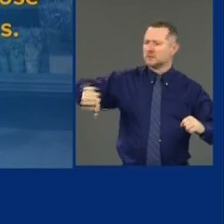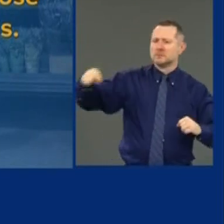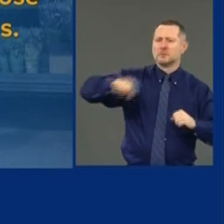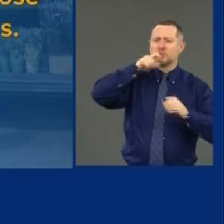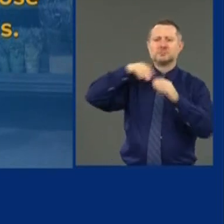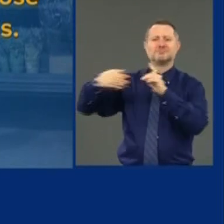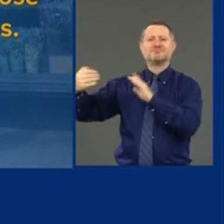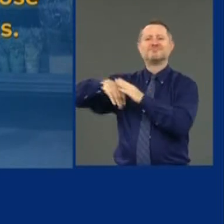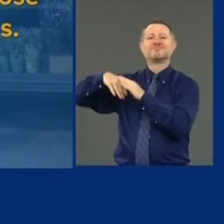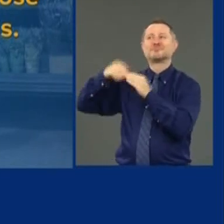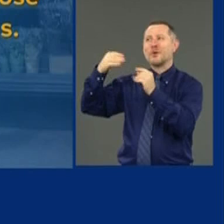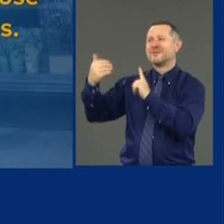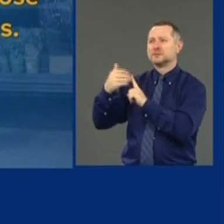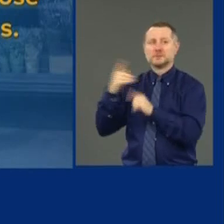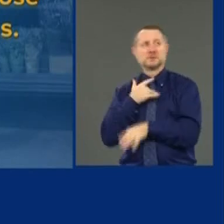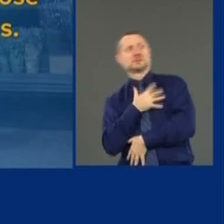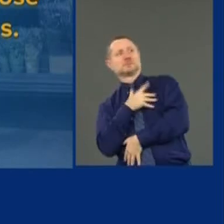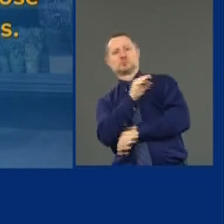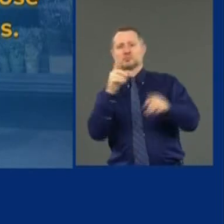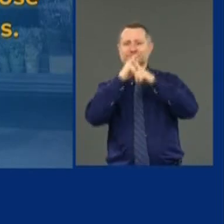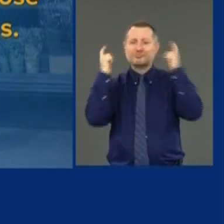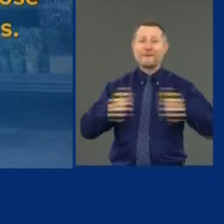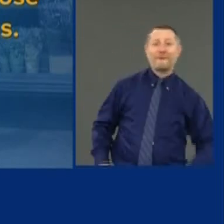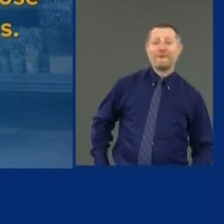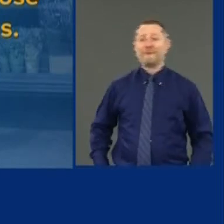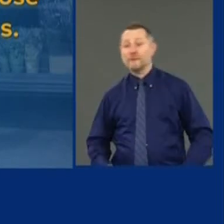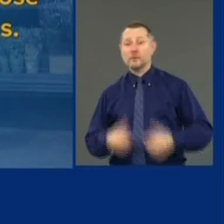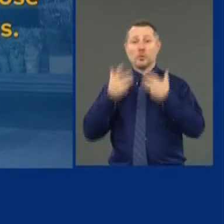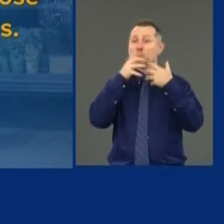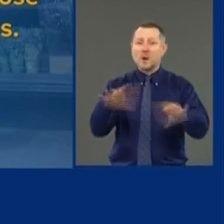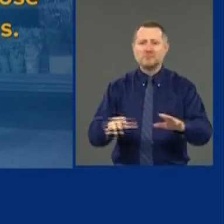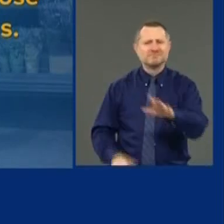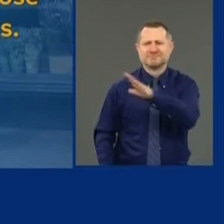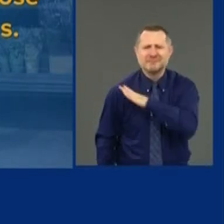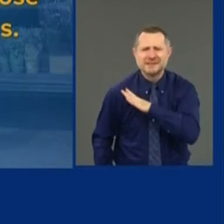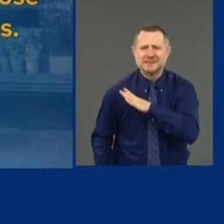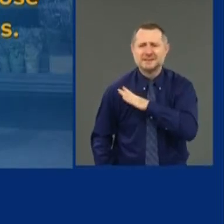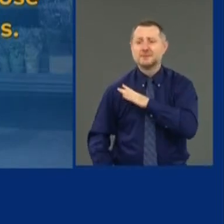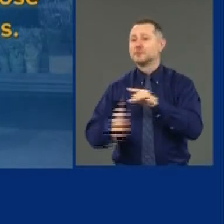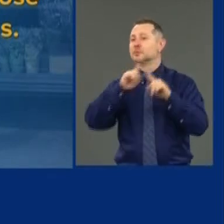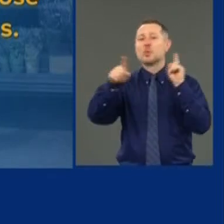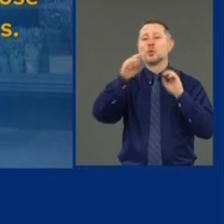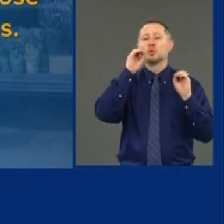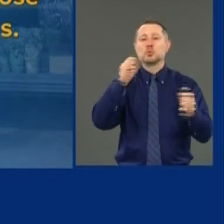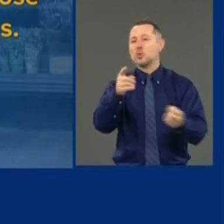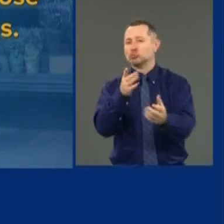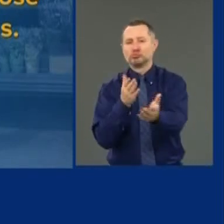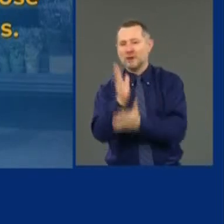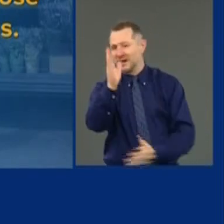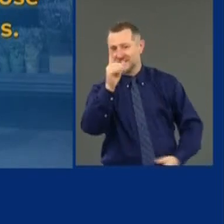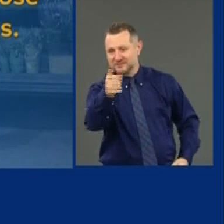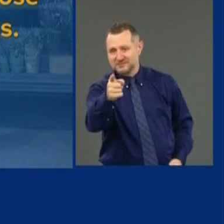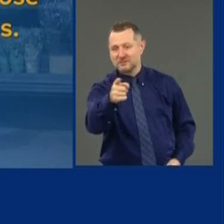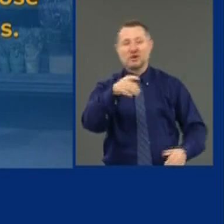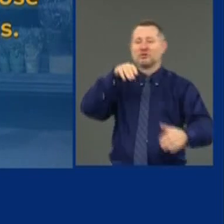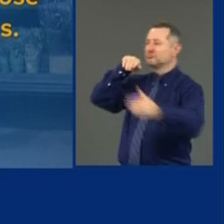YOU CAN'T COME IN THAT STORE OWNER HAS THE RIGHT TO PROTECT THEMSELVES AND OTHER PATRONS IN THE STORE. YOU DON'T WANT TO WEAR A MASK, FINE.